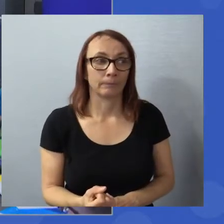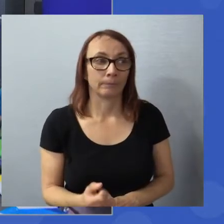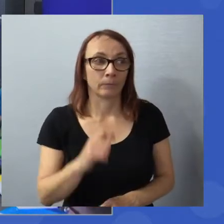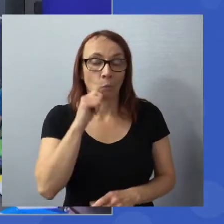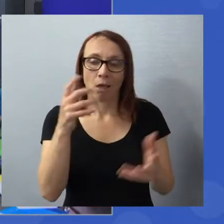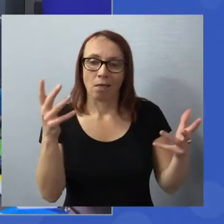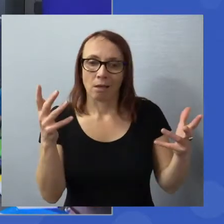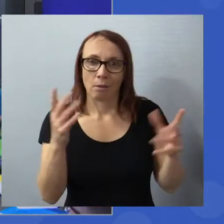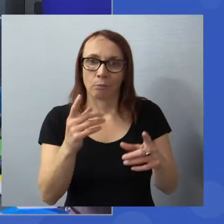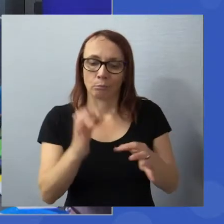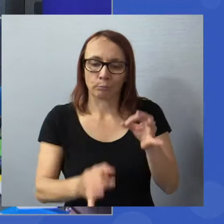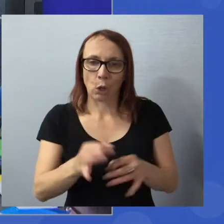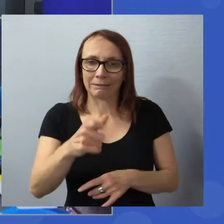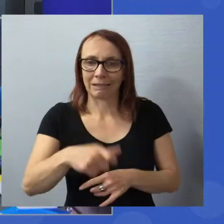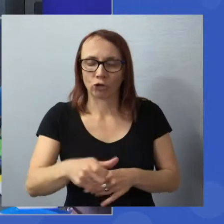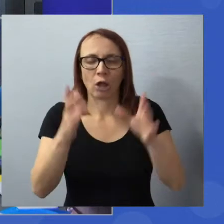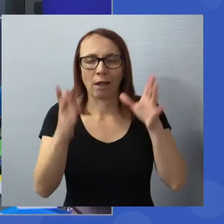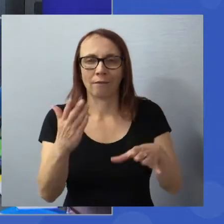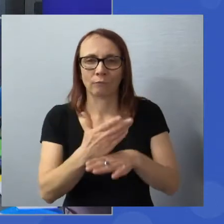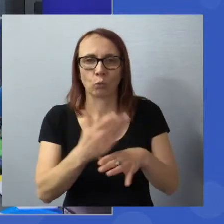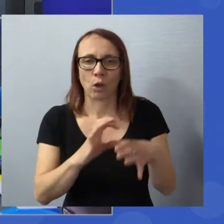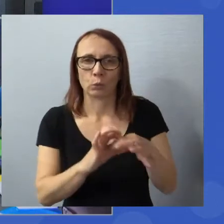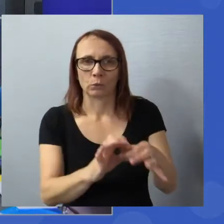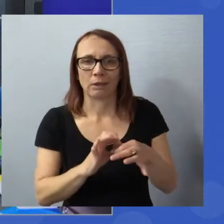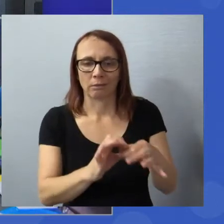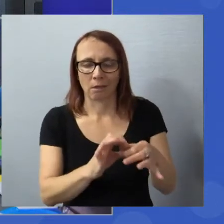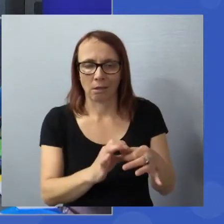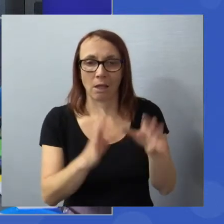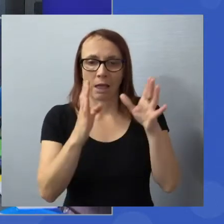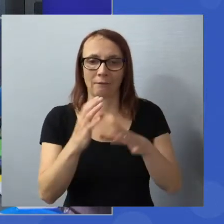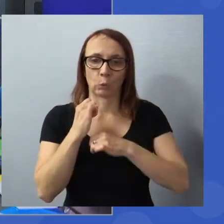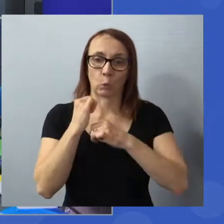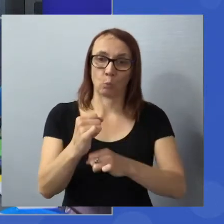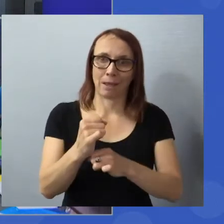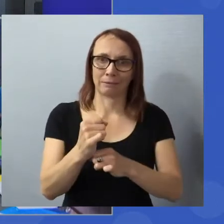work together pledge to commit to the plan they will be more accountable and